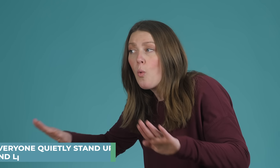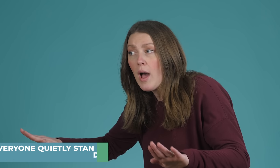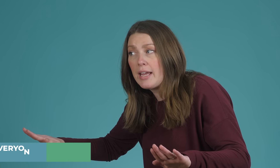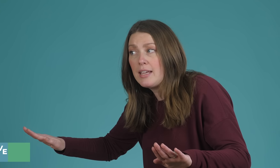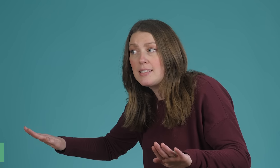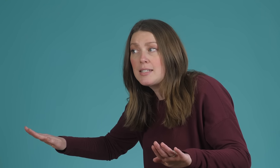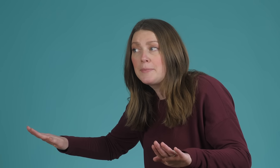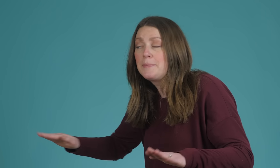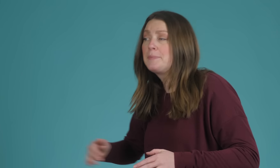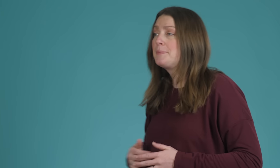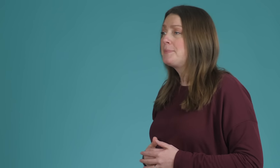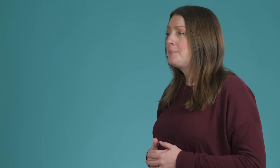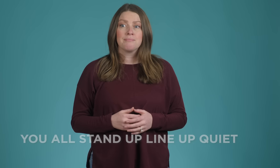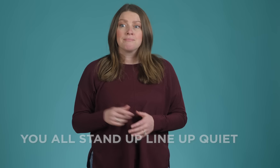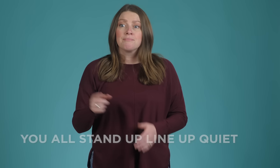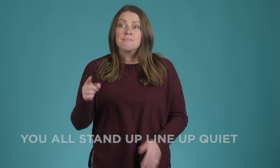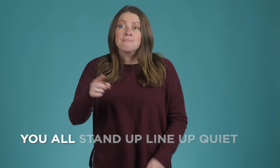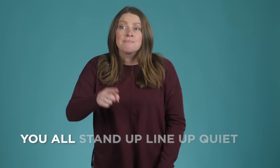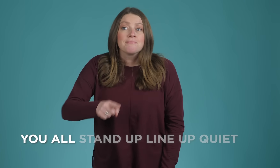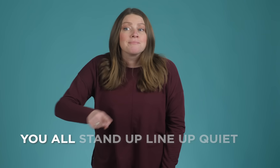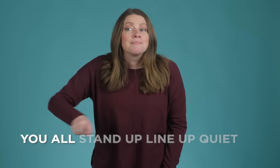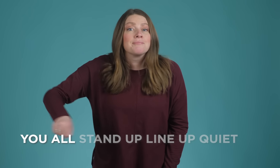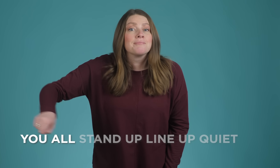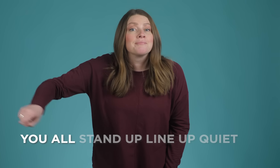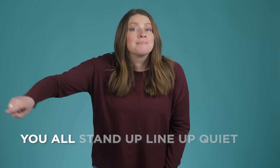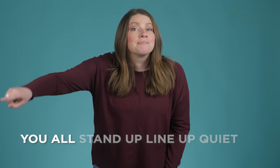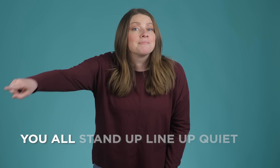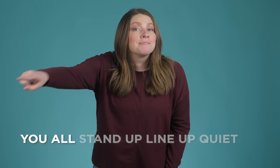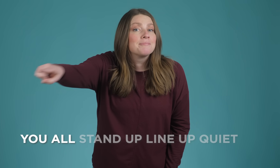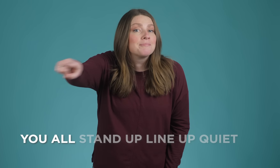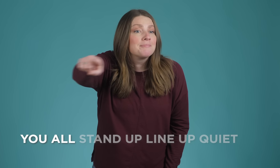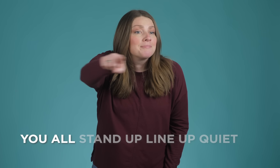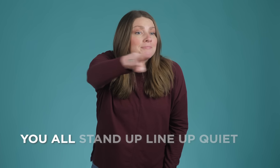Quiet!